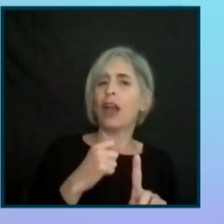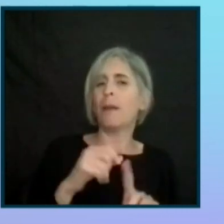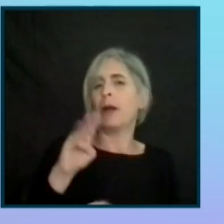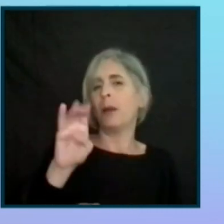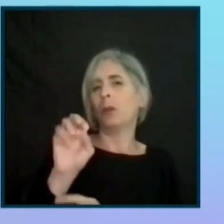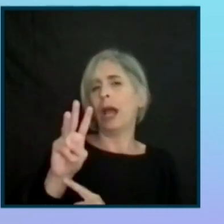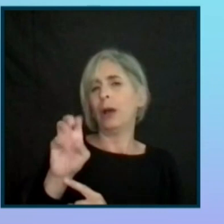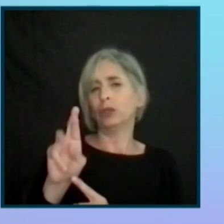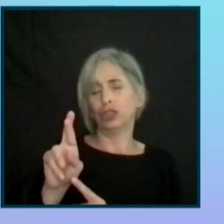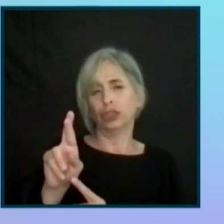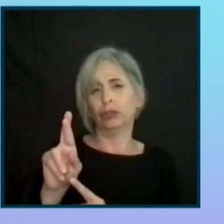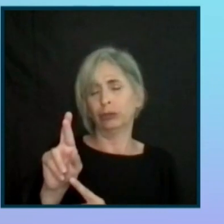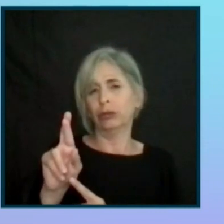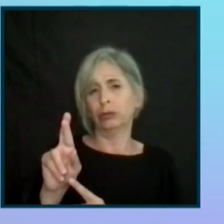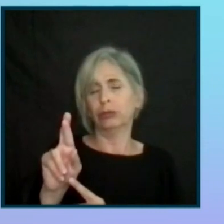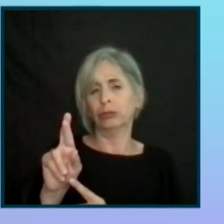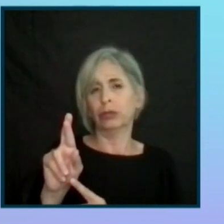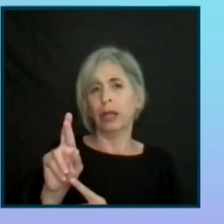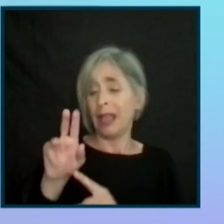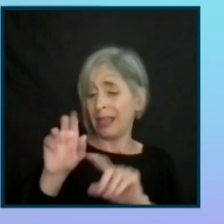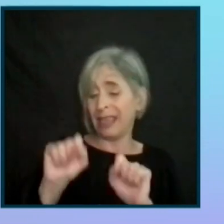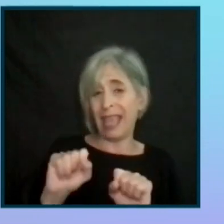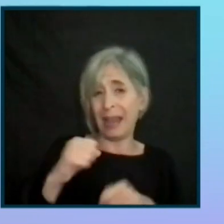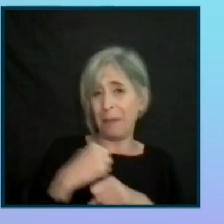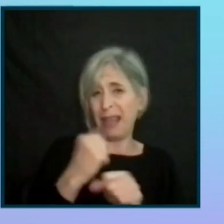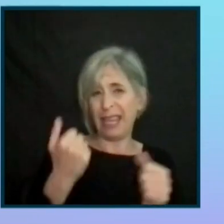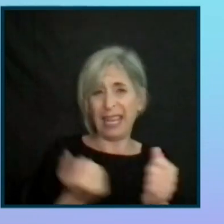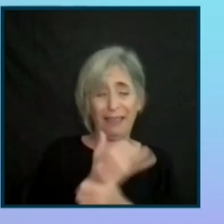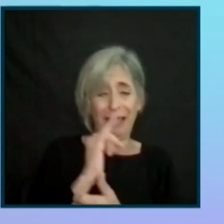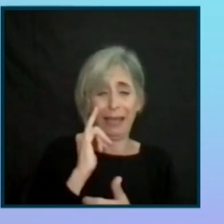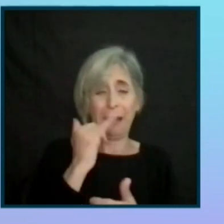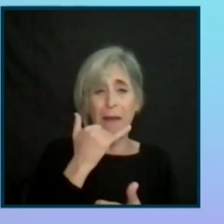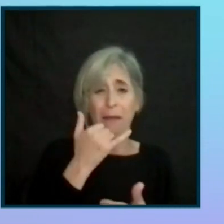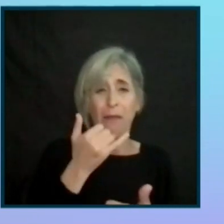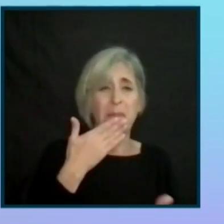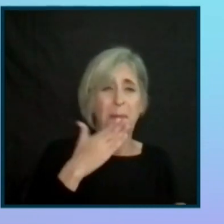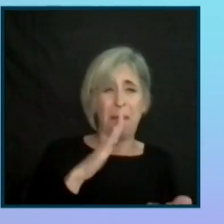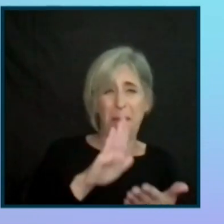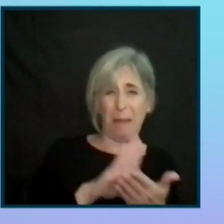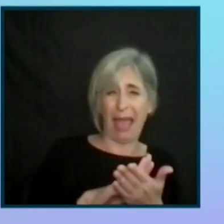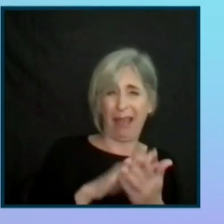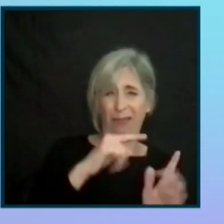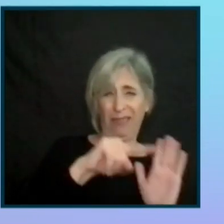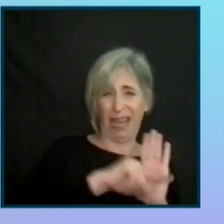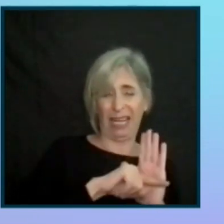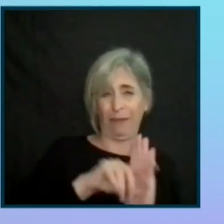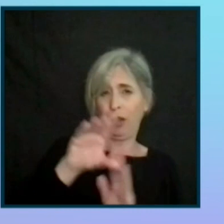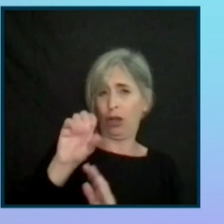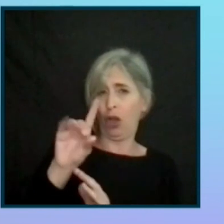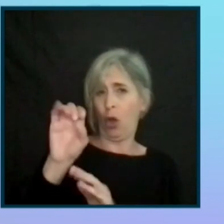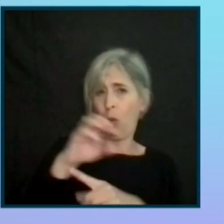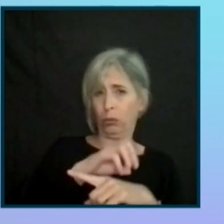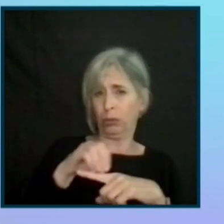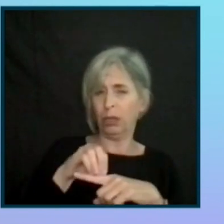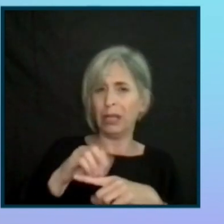So browsers can make anything bad code. How do you feel about approaching the browser vendors